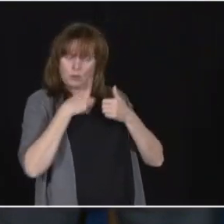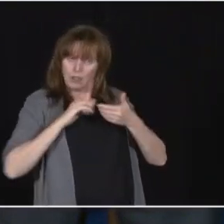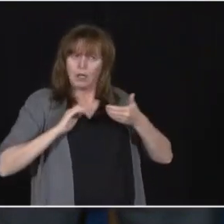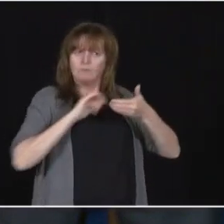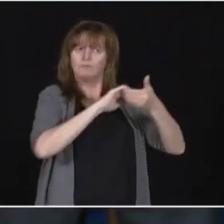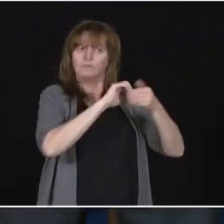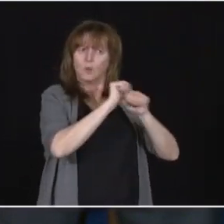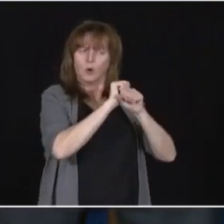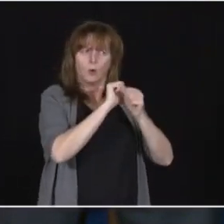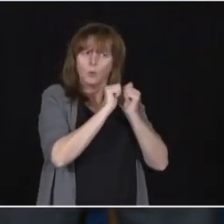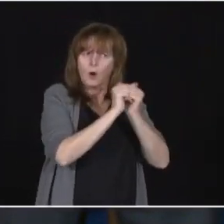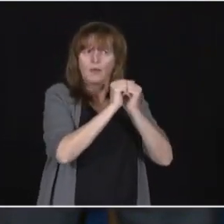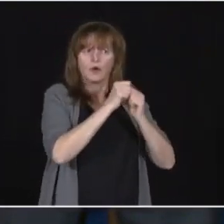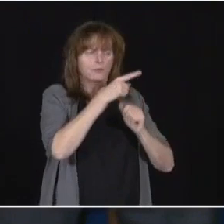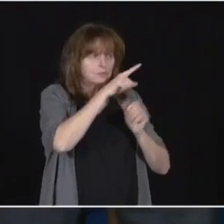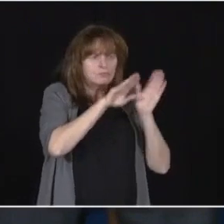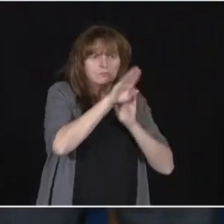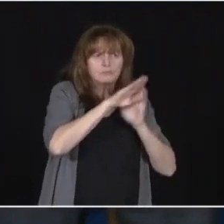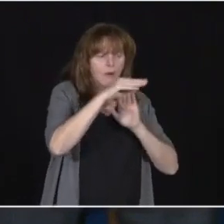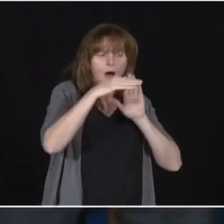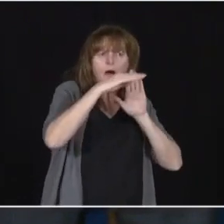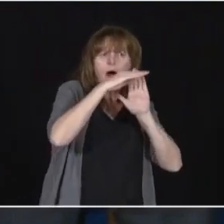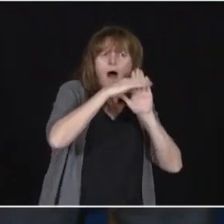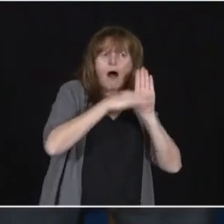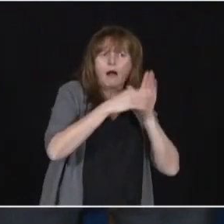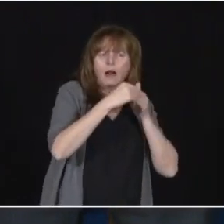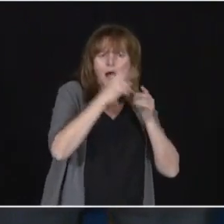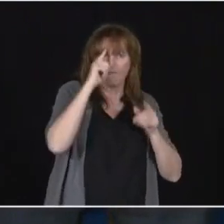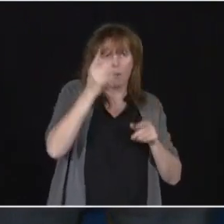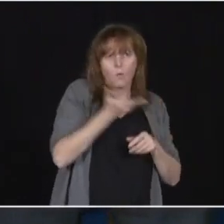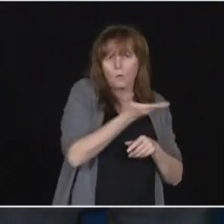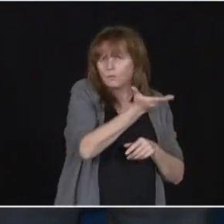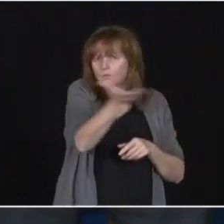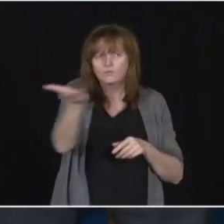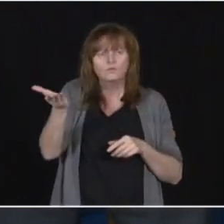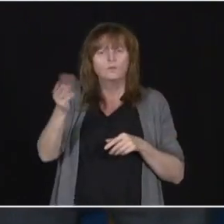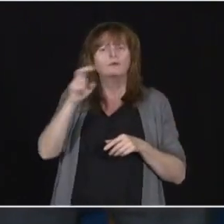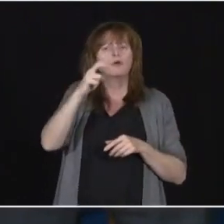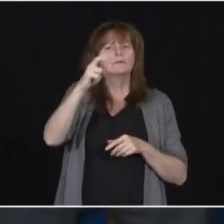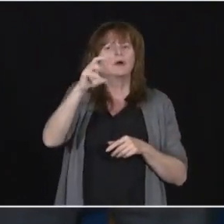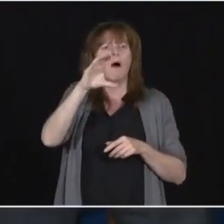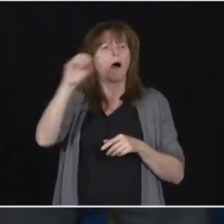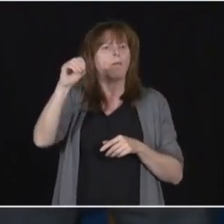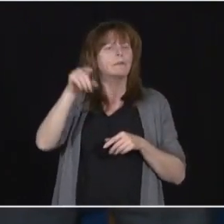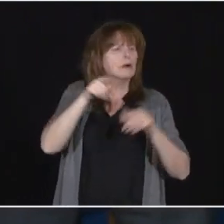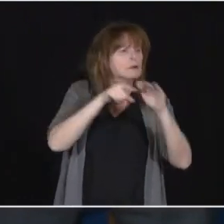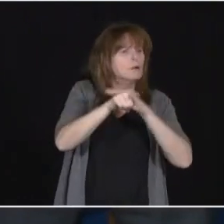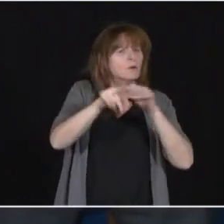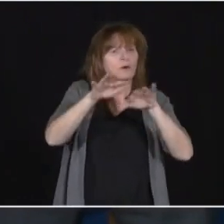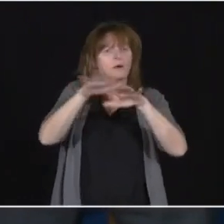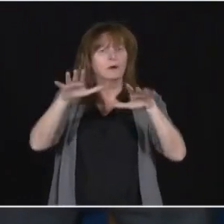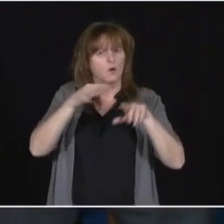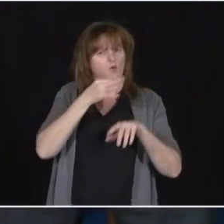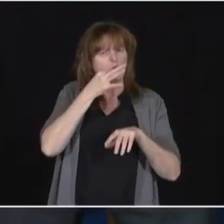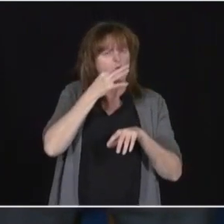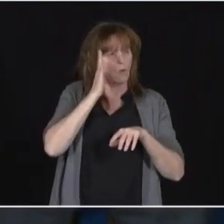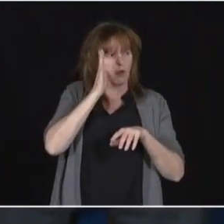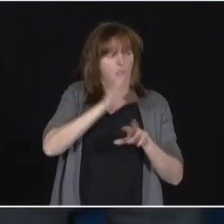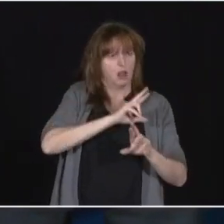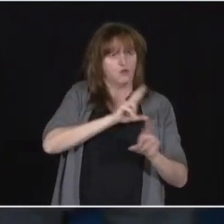I want to thank our transit agencies for all they do to support our communities in this time of need. Thank you.